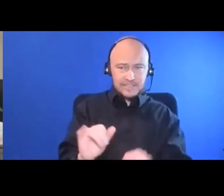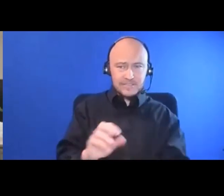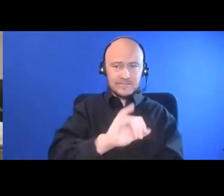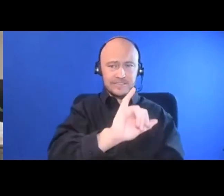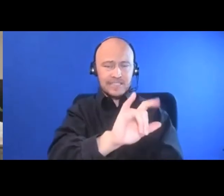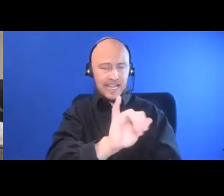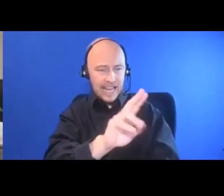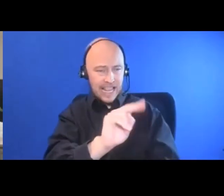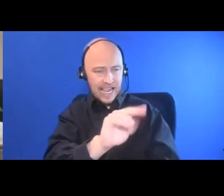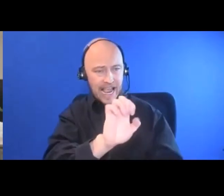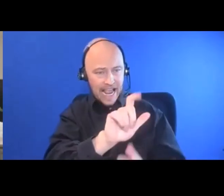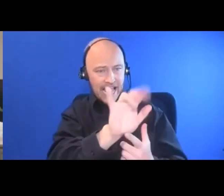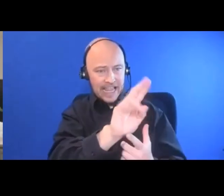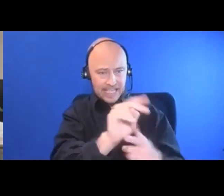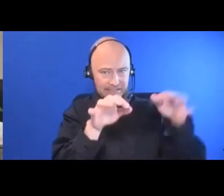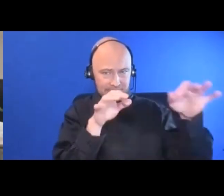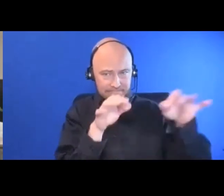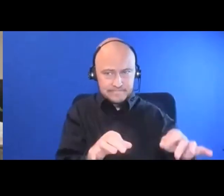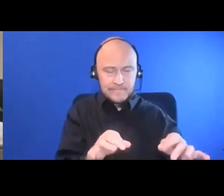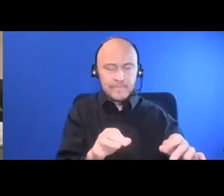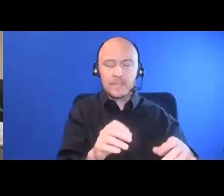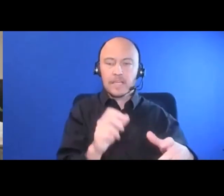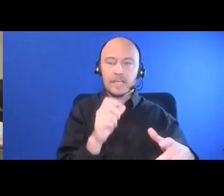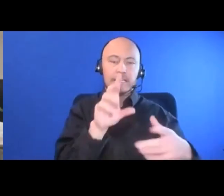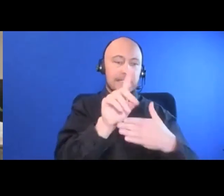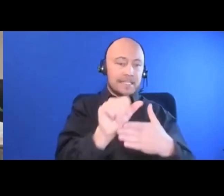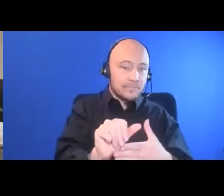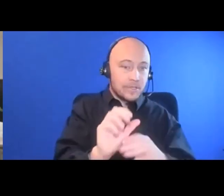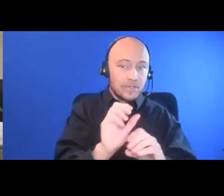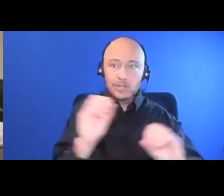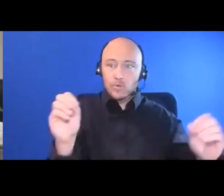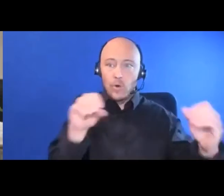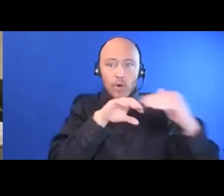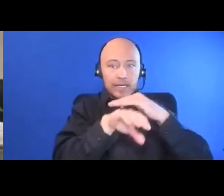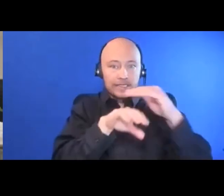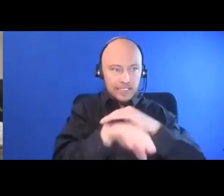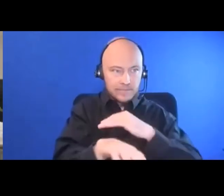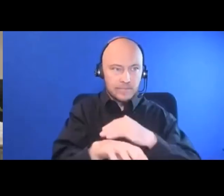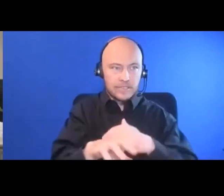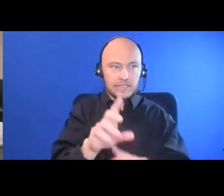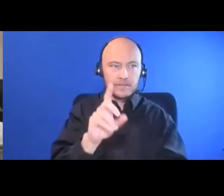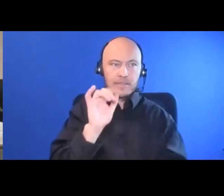disability and lack of accessibility is a social justice and human rights issue.